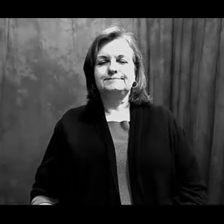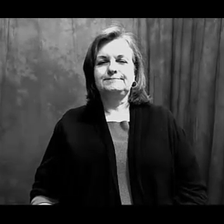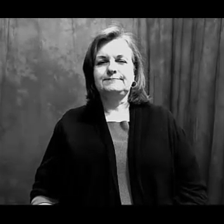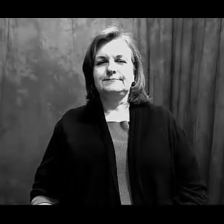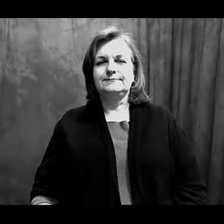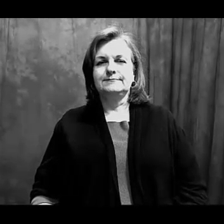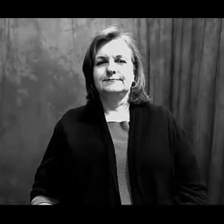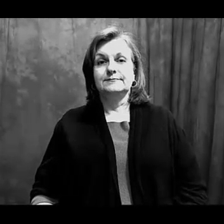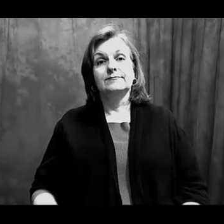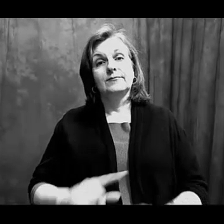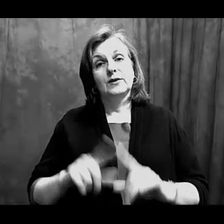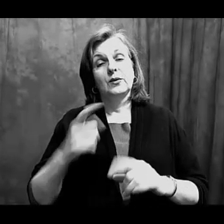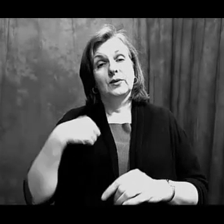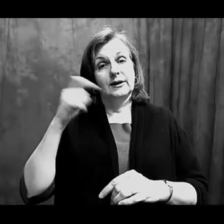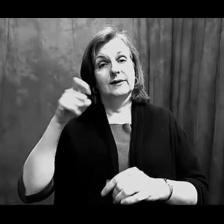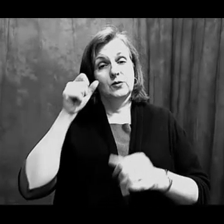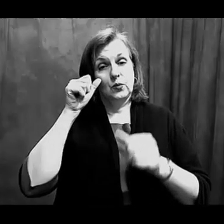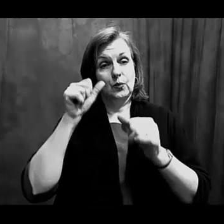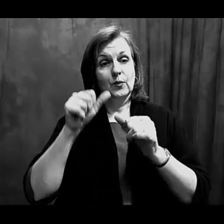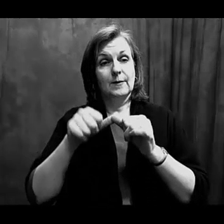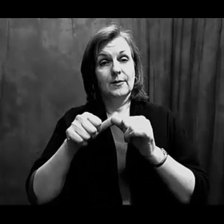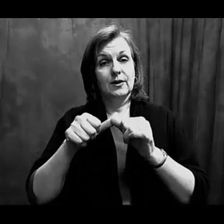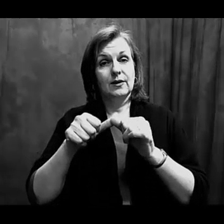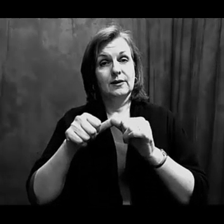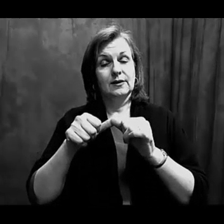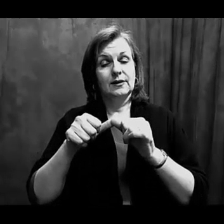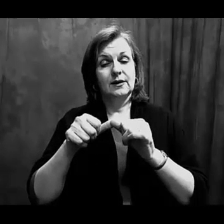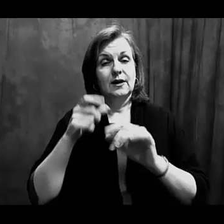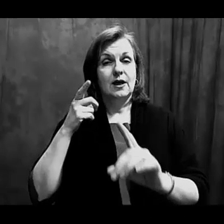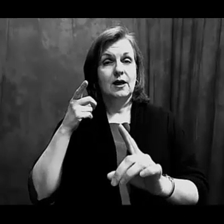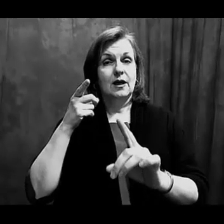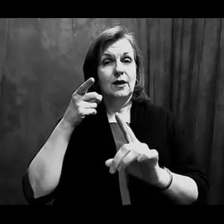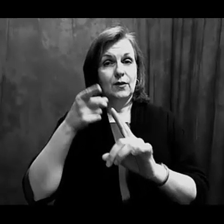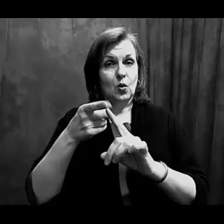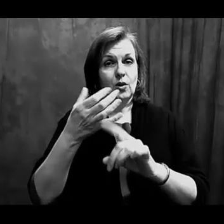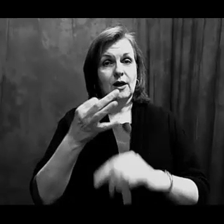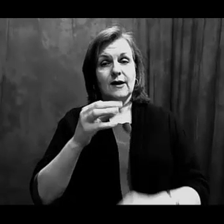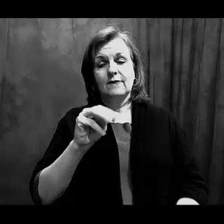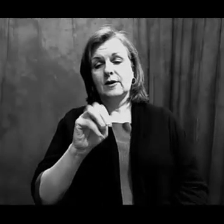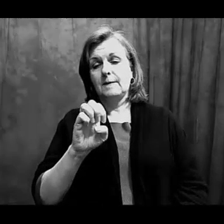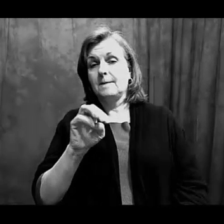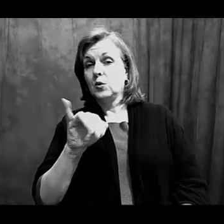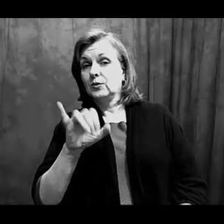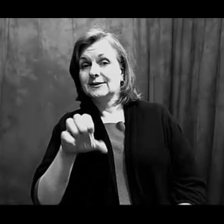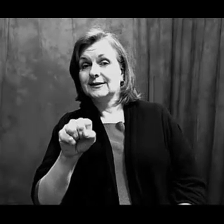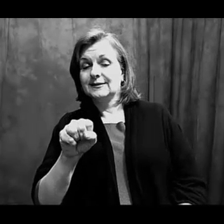but we have to keep in mind that our goal with meiosis is the production of a different